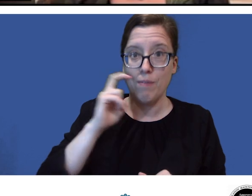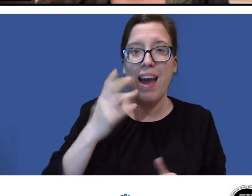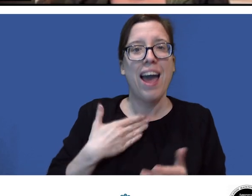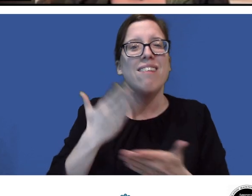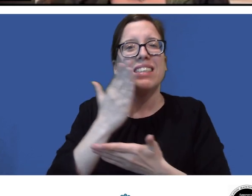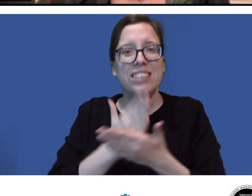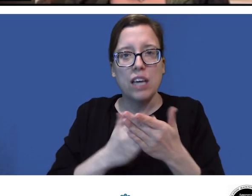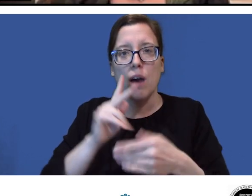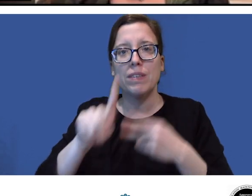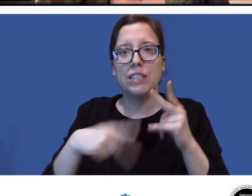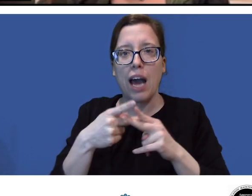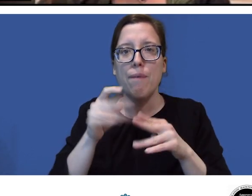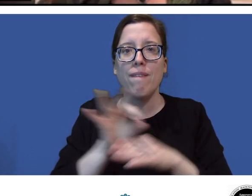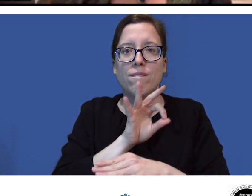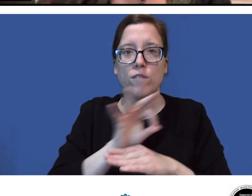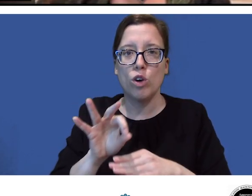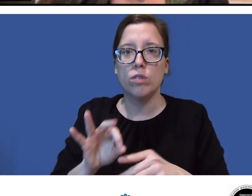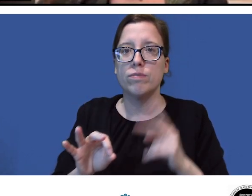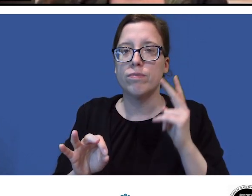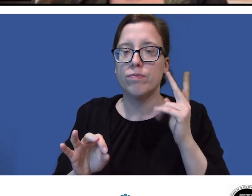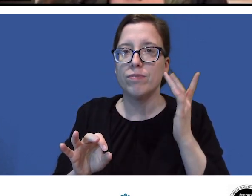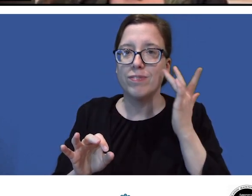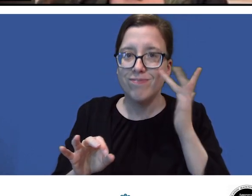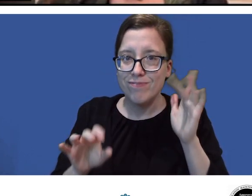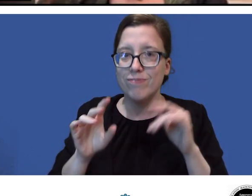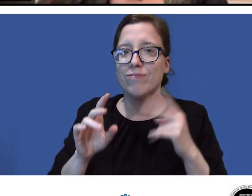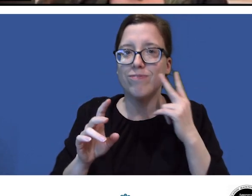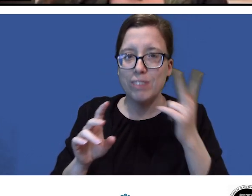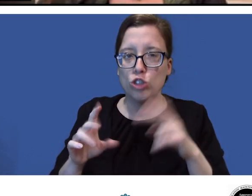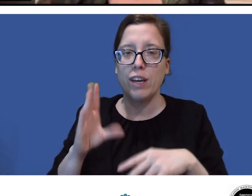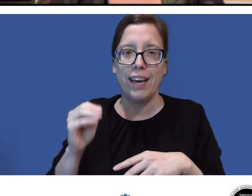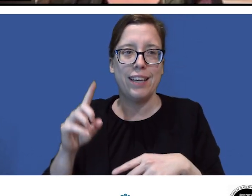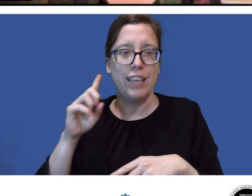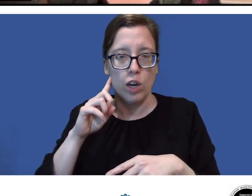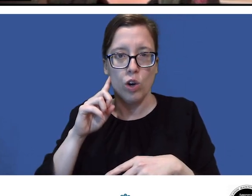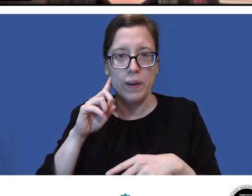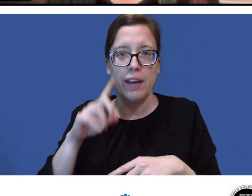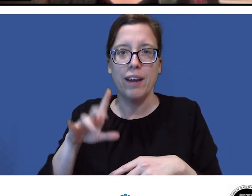vision. And that's important for you to realize, okay?